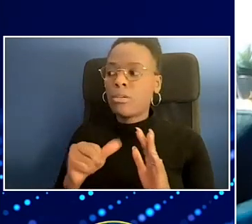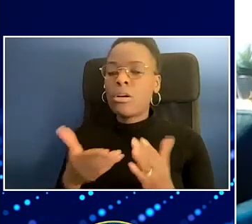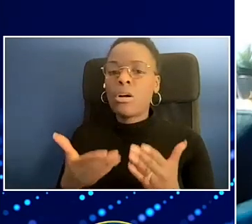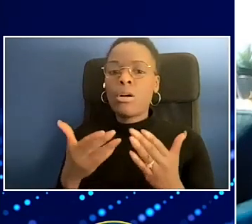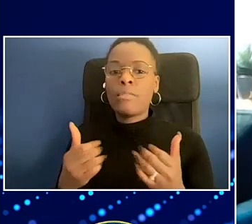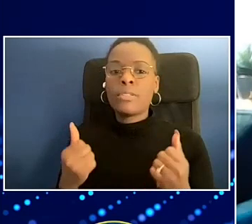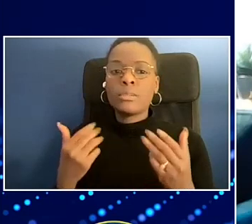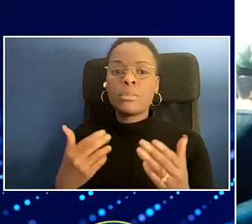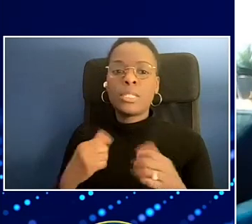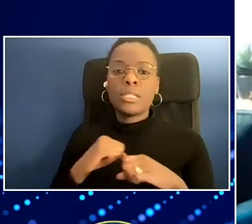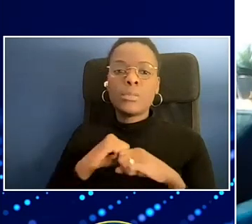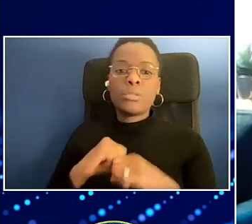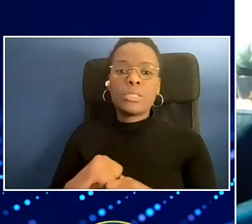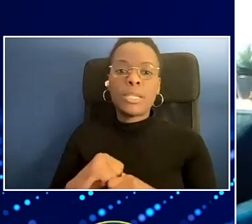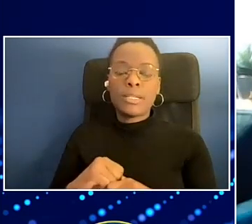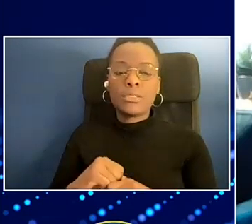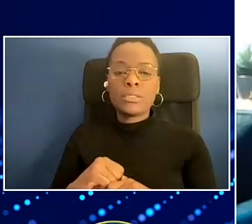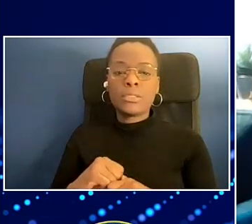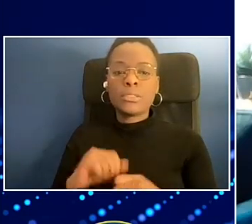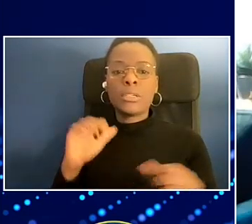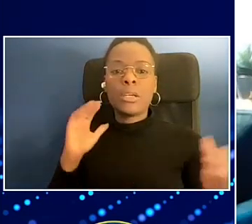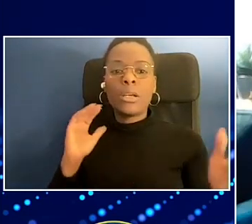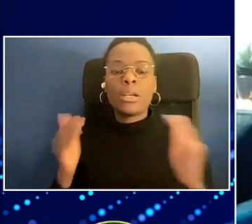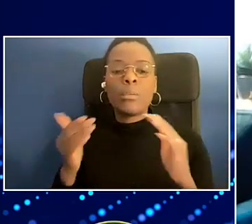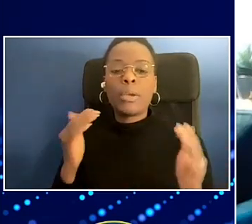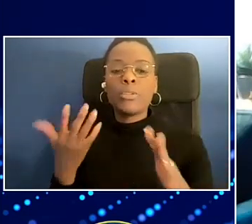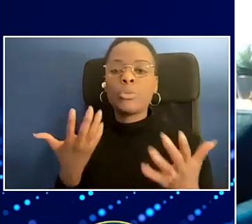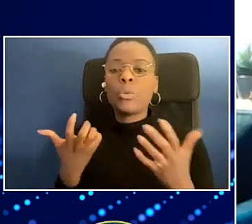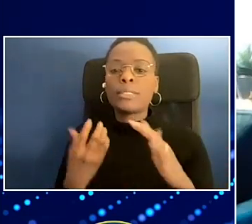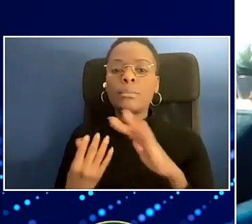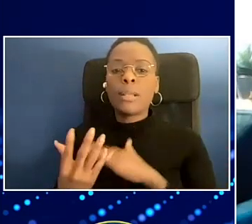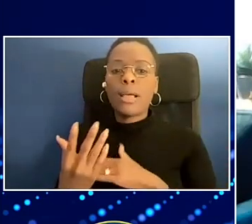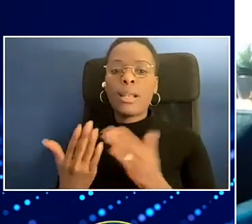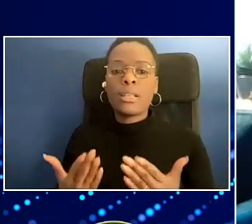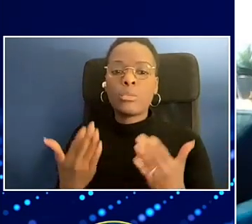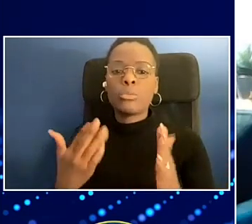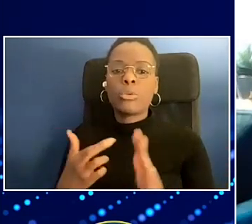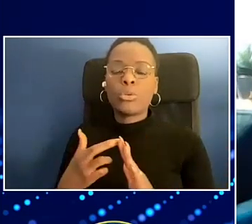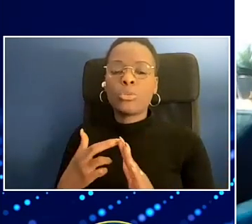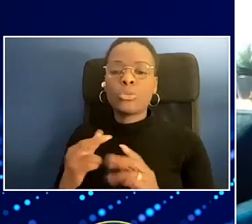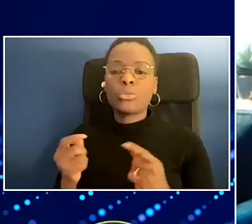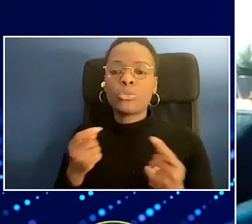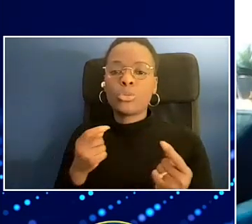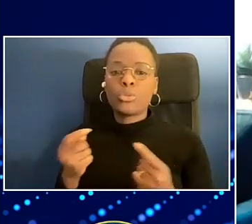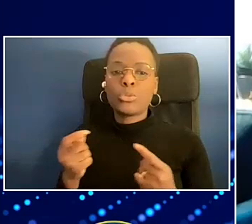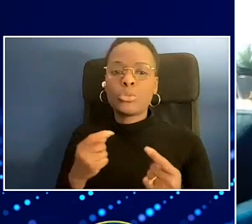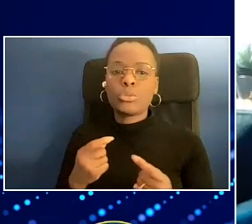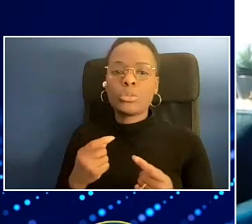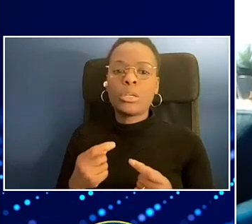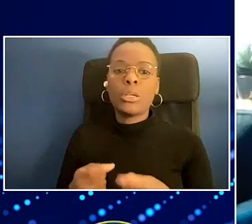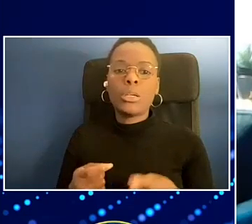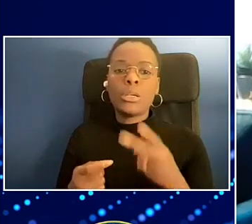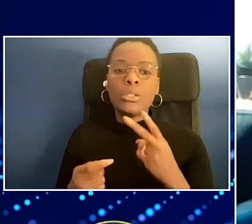to be implied by the proposed rules. Two important protections are provided by the state entity portals and the NC-SARA